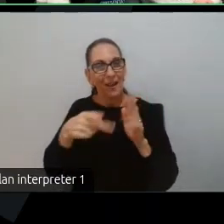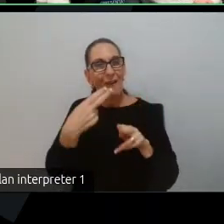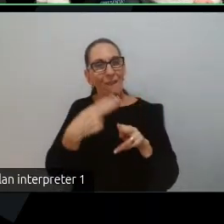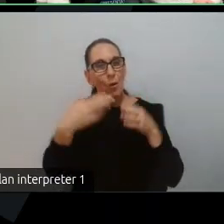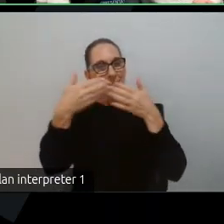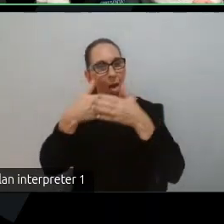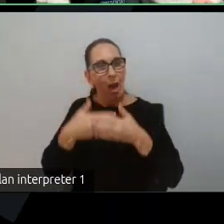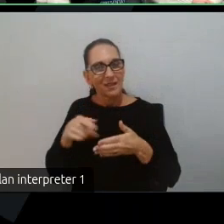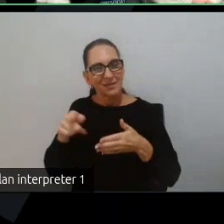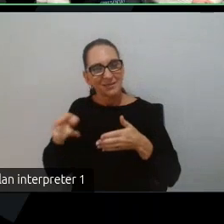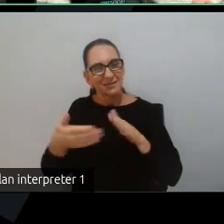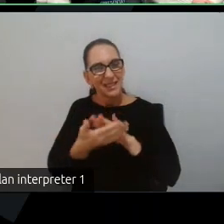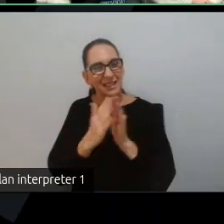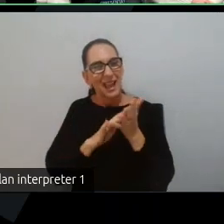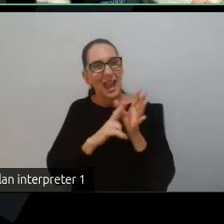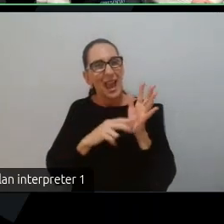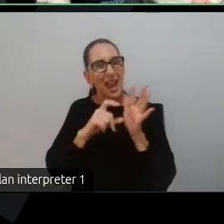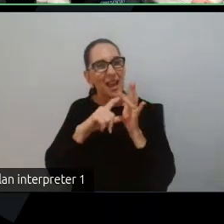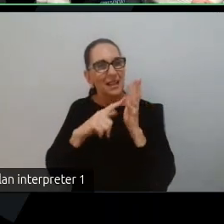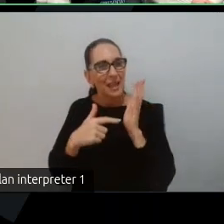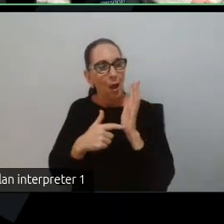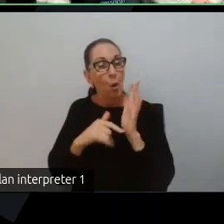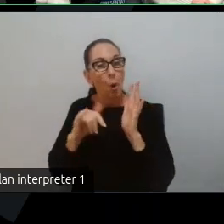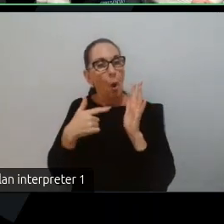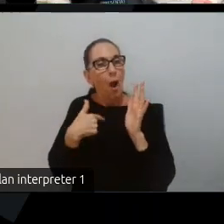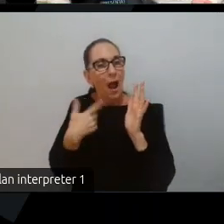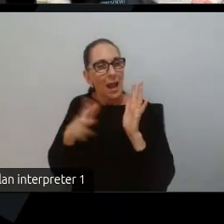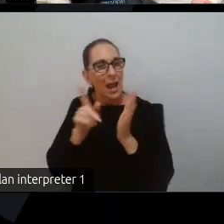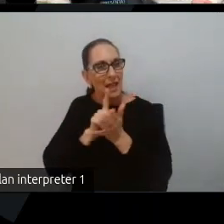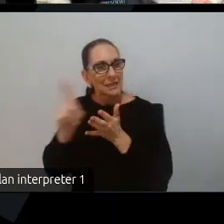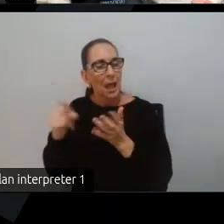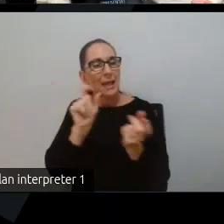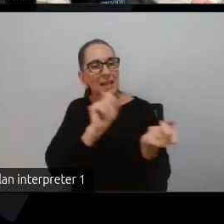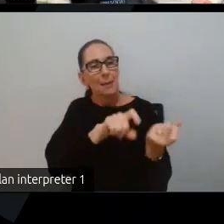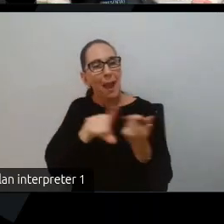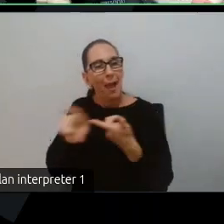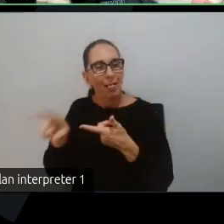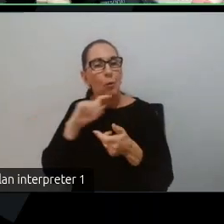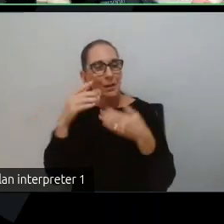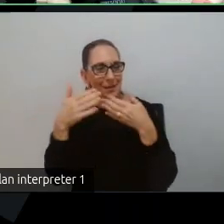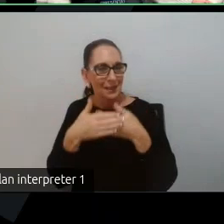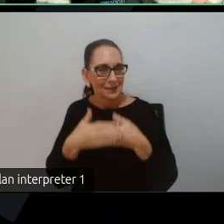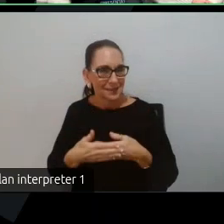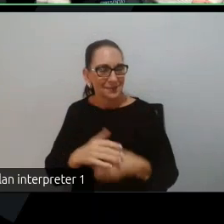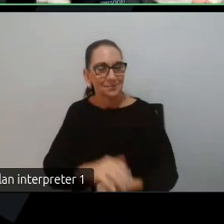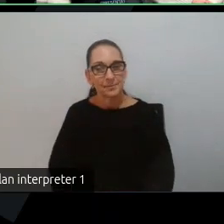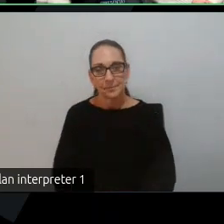but I'll also email you a copy of the slides after the presentation. So, just a couple of quick polls